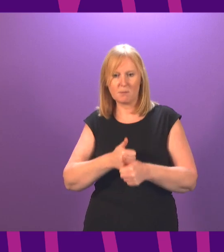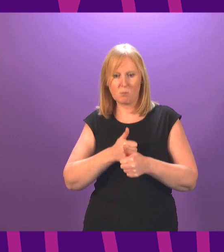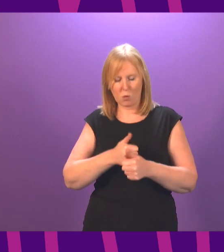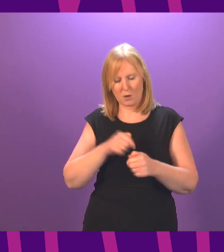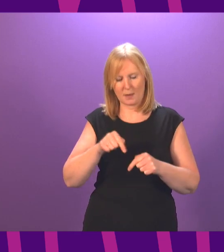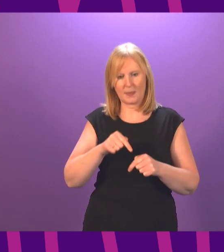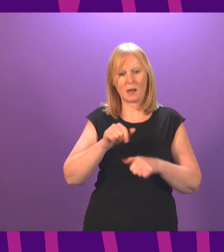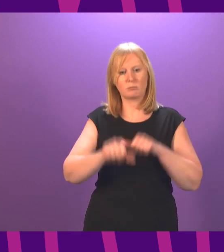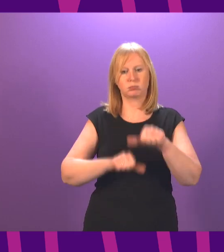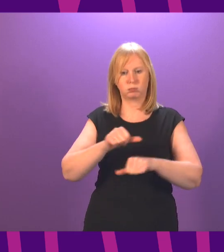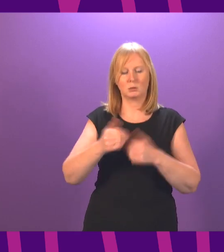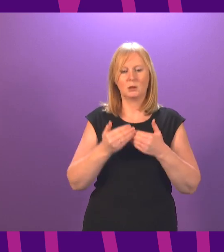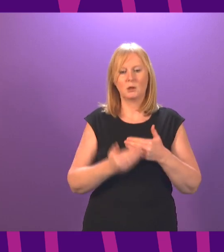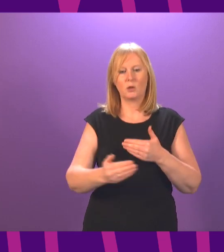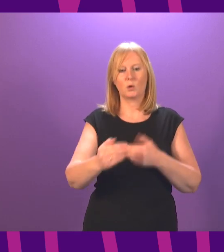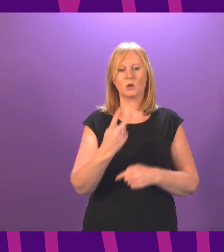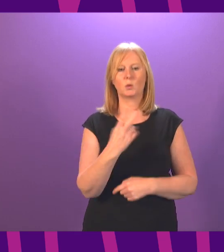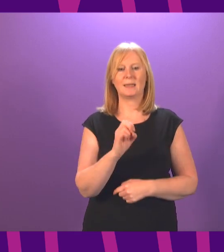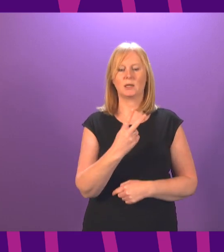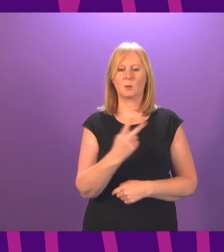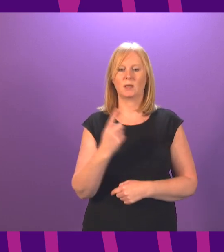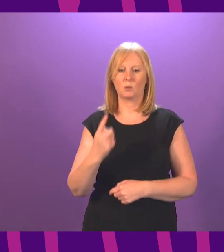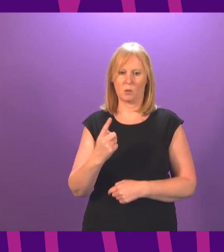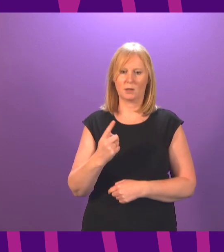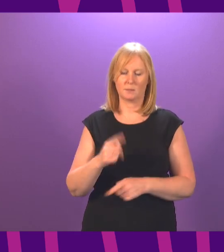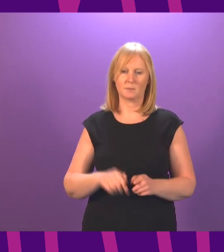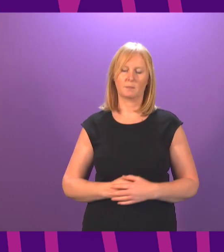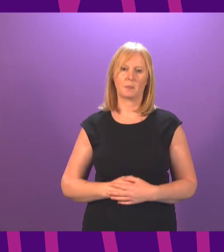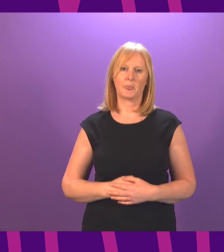I hope that we can—to a Covid recovery in 2021.